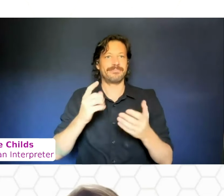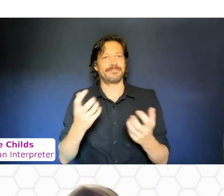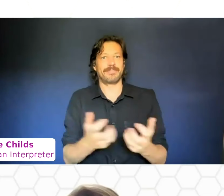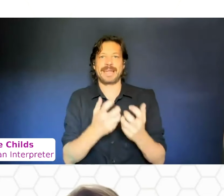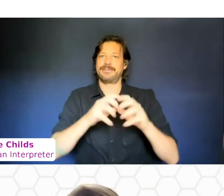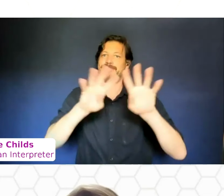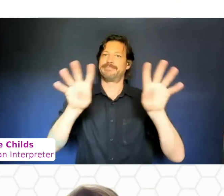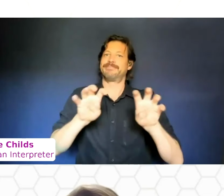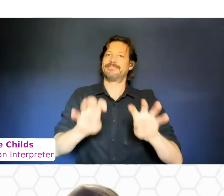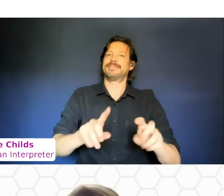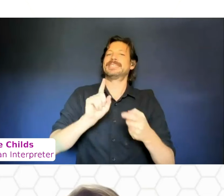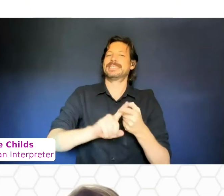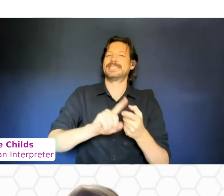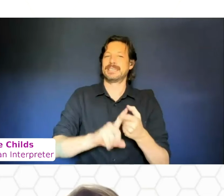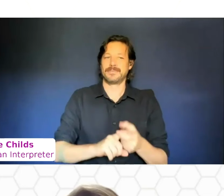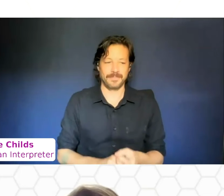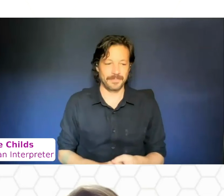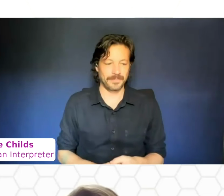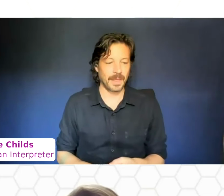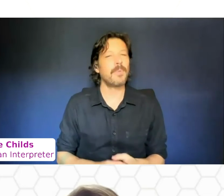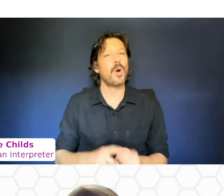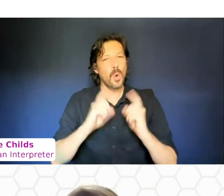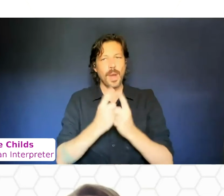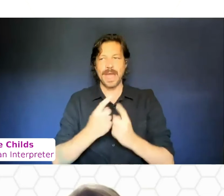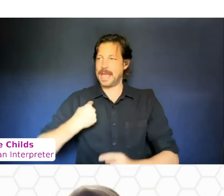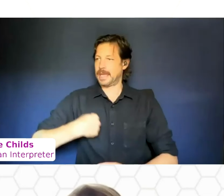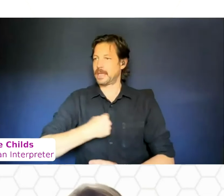answer. But I think we're pretty committed to working with all of you to kind of make sure